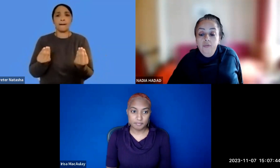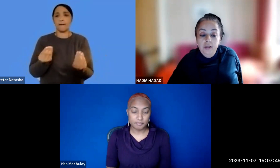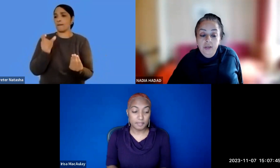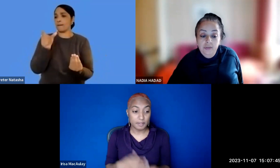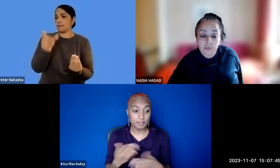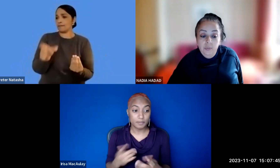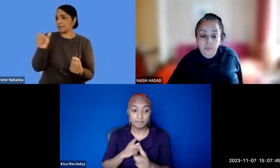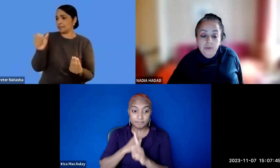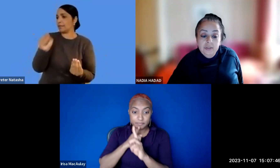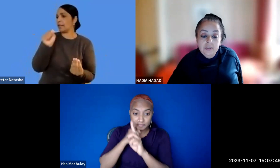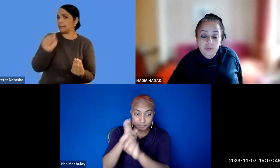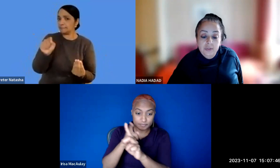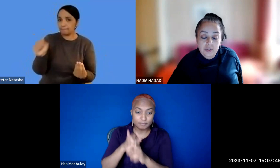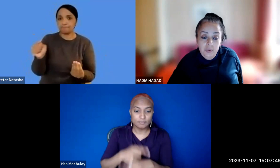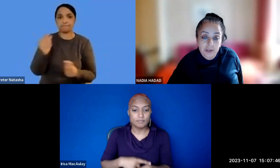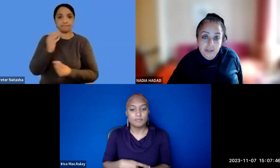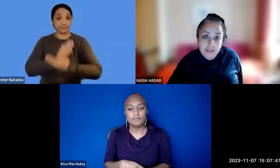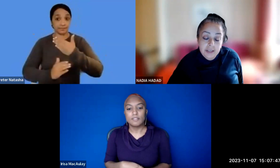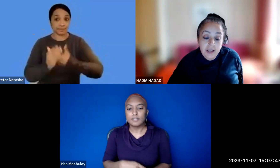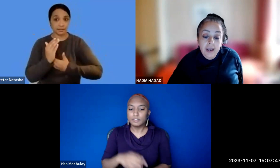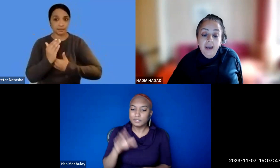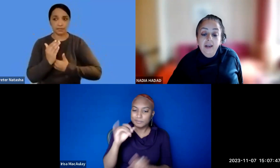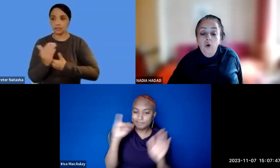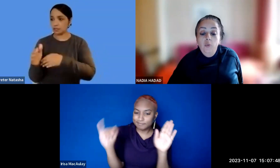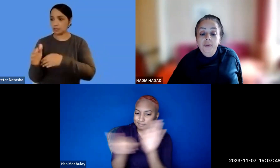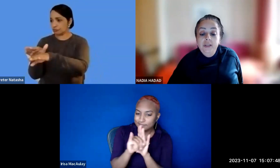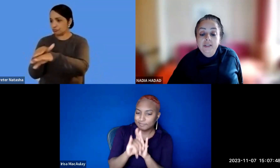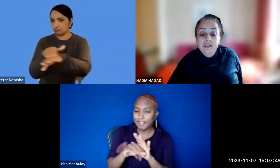of individuals with disabilities and OPDs